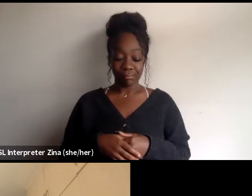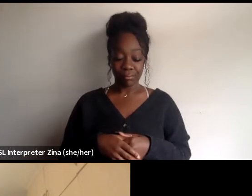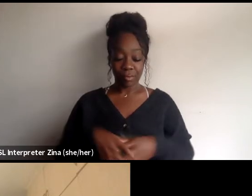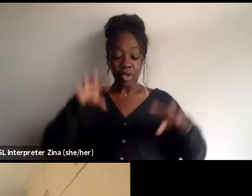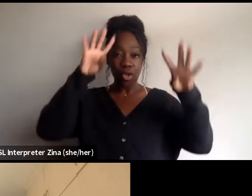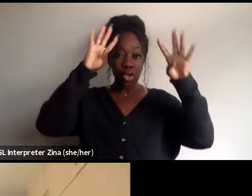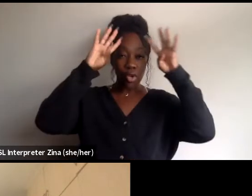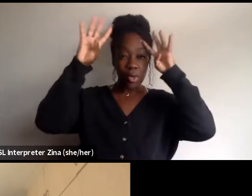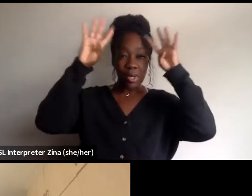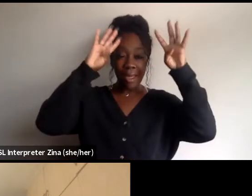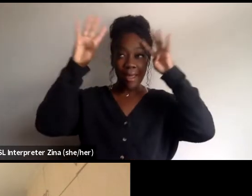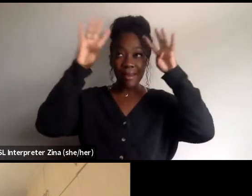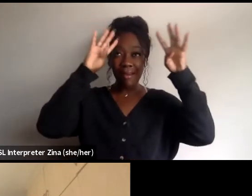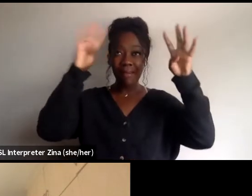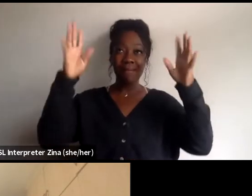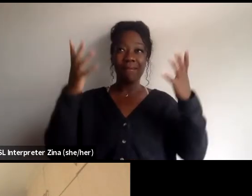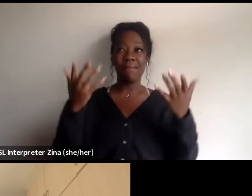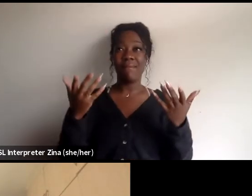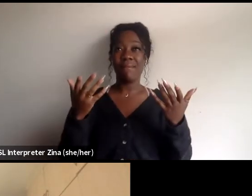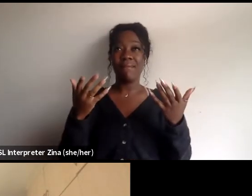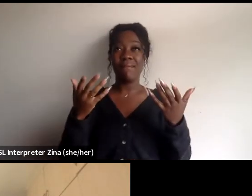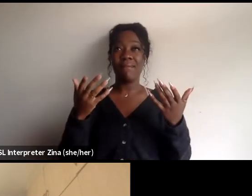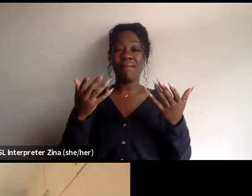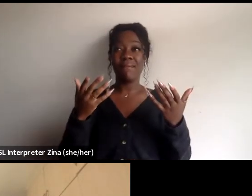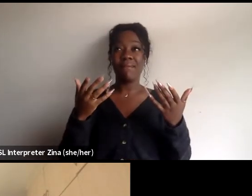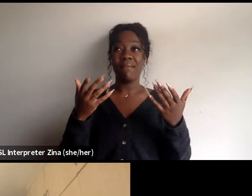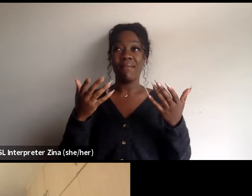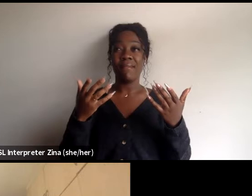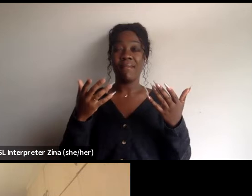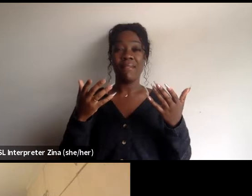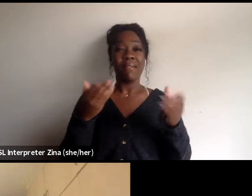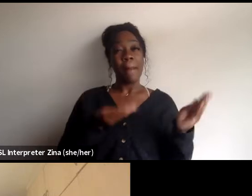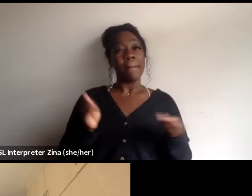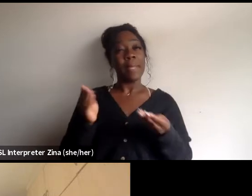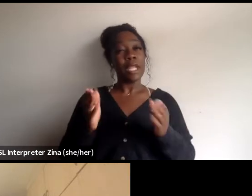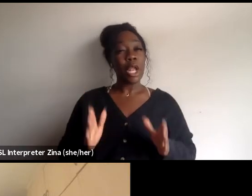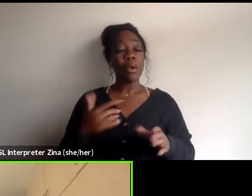Somebody who also works across policy development and policy implementation